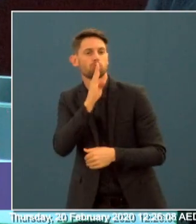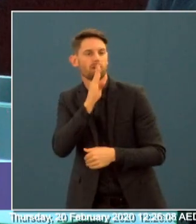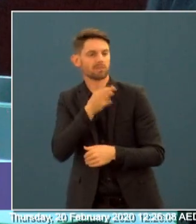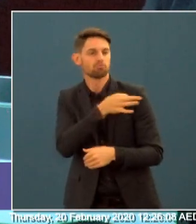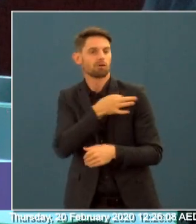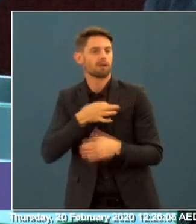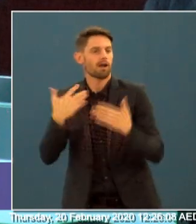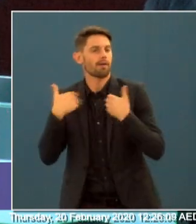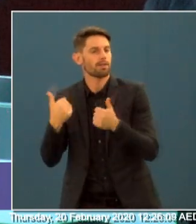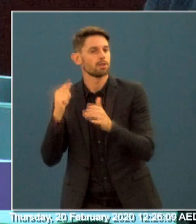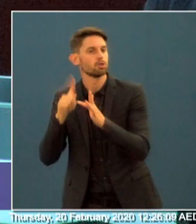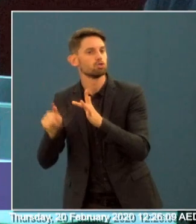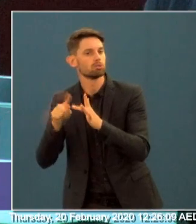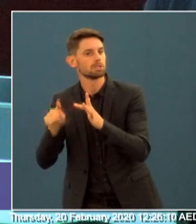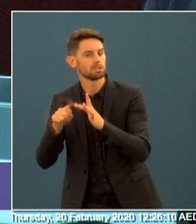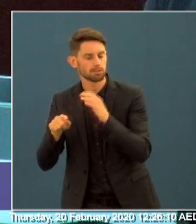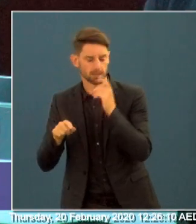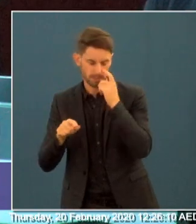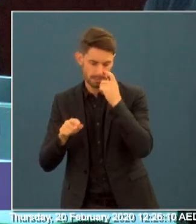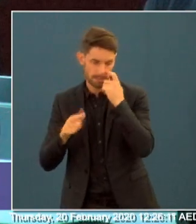that often come with holding private health insurance